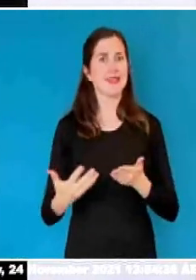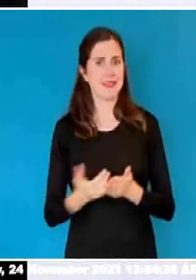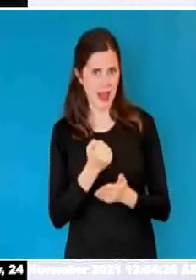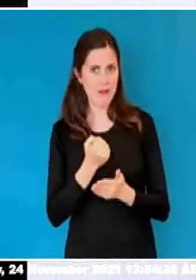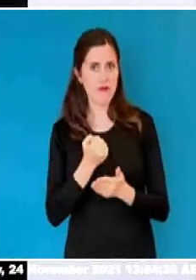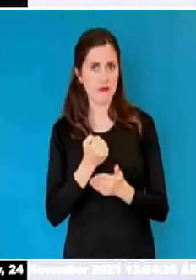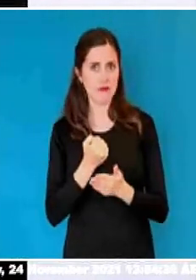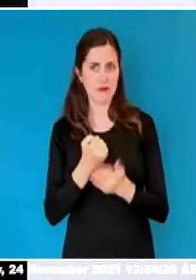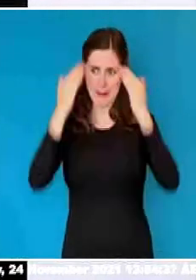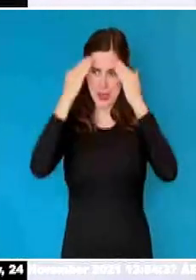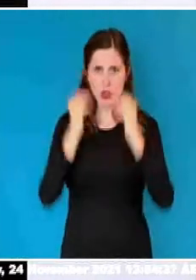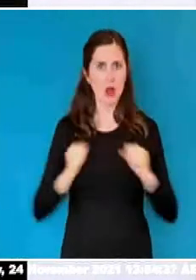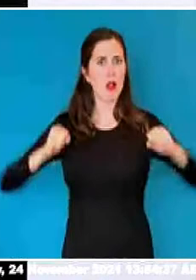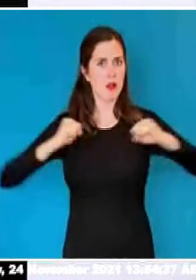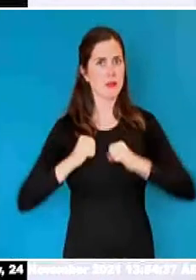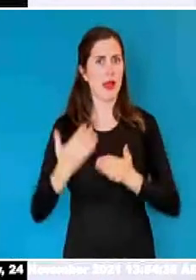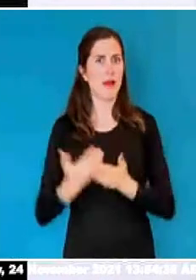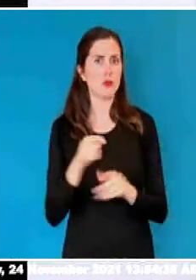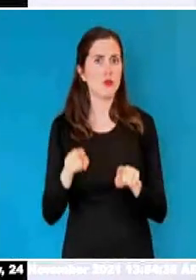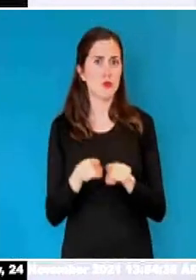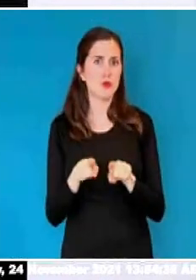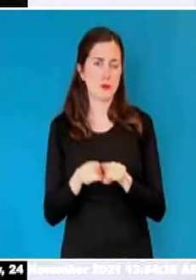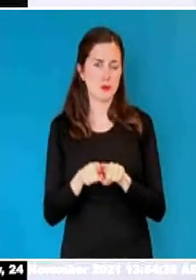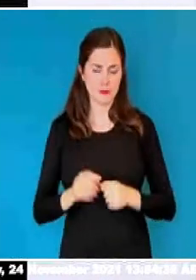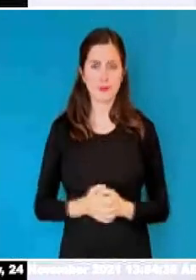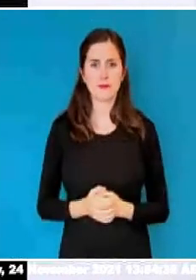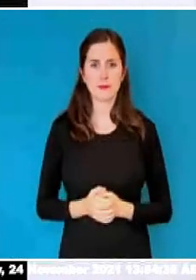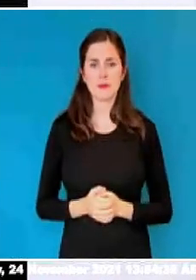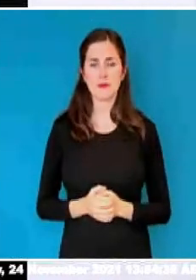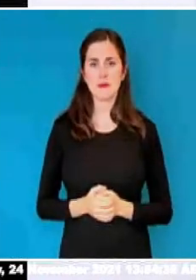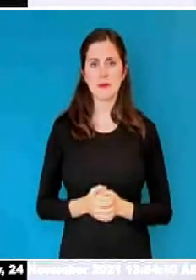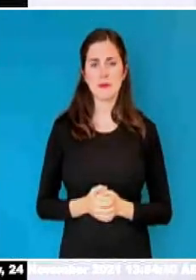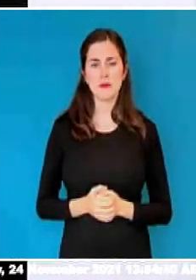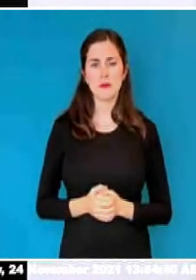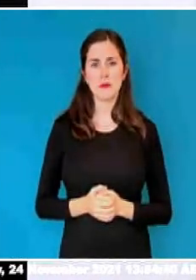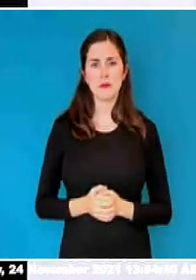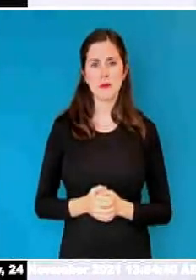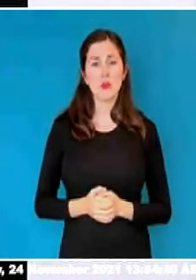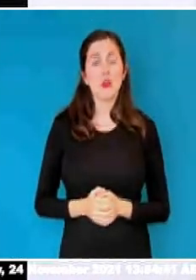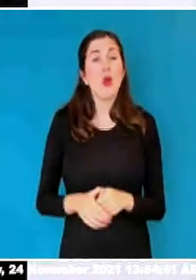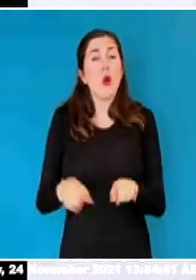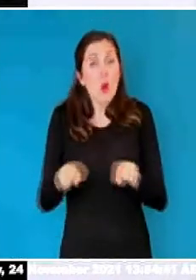And secondly, we know that in this area, there is also an obligation that employers